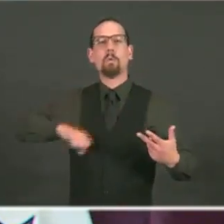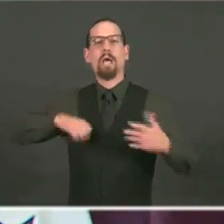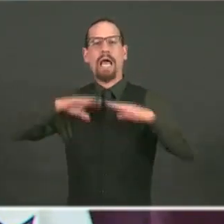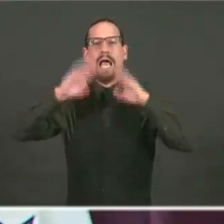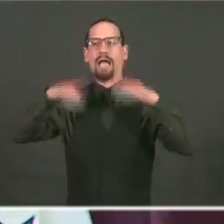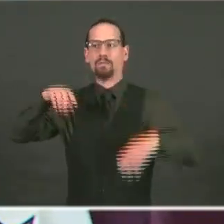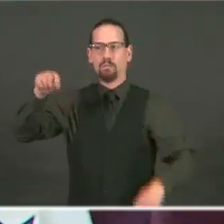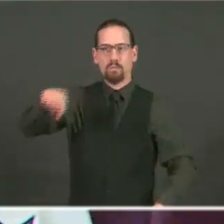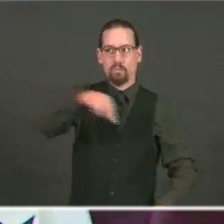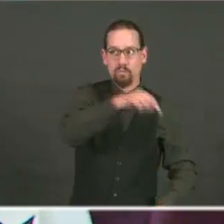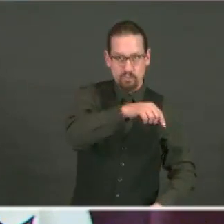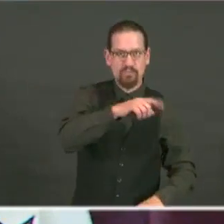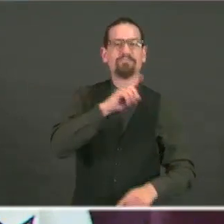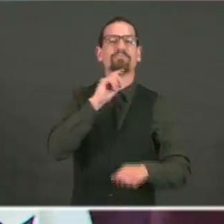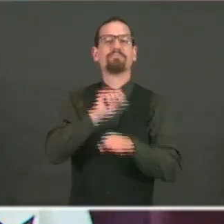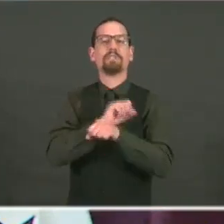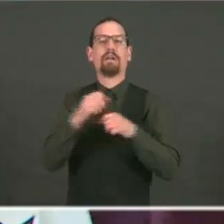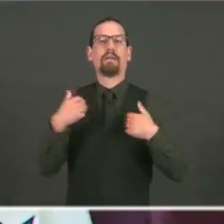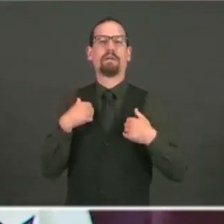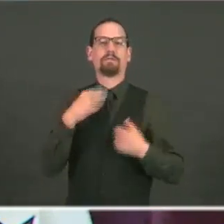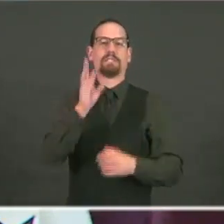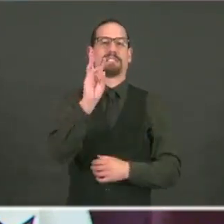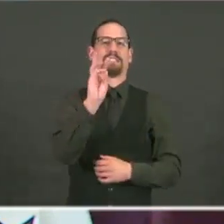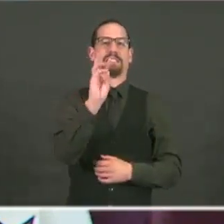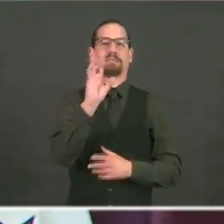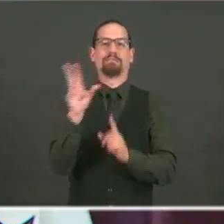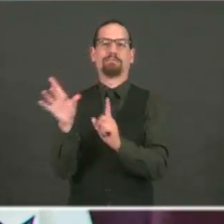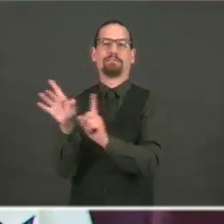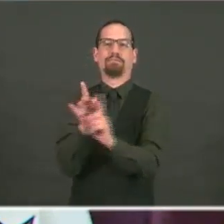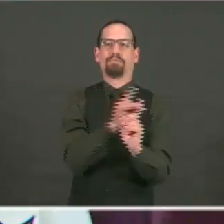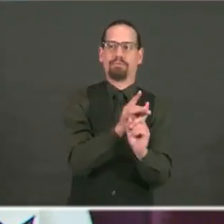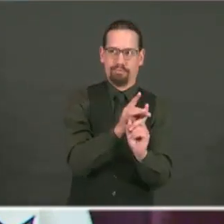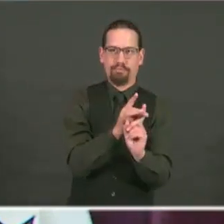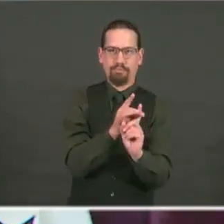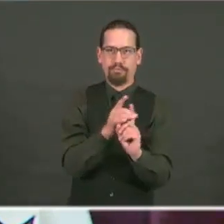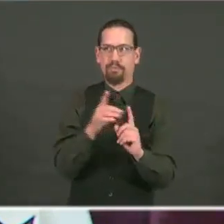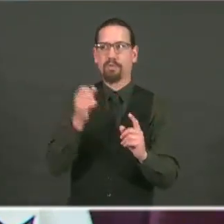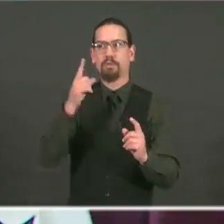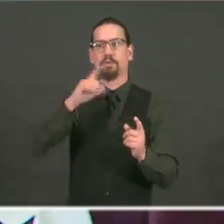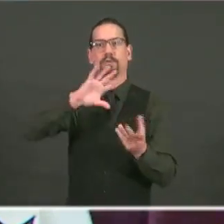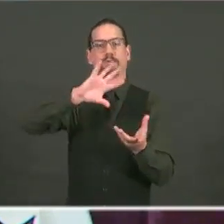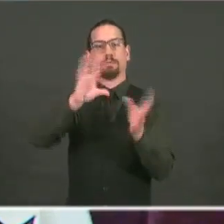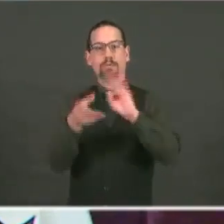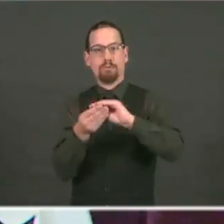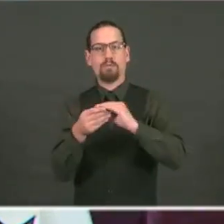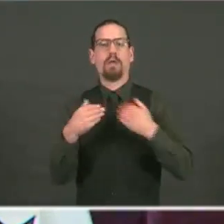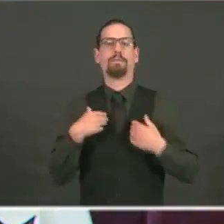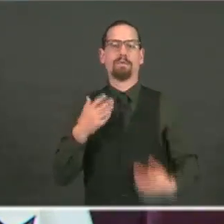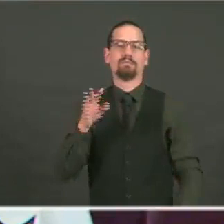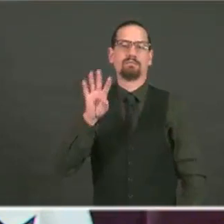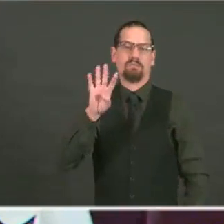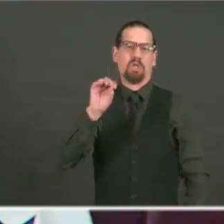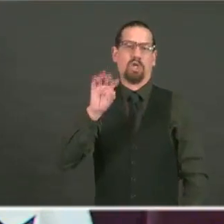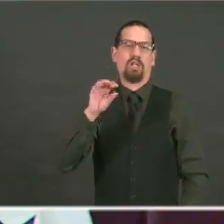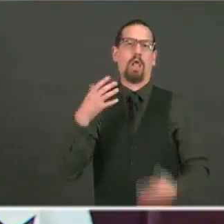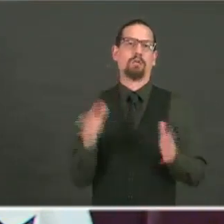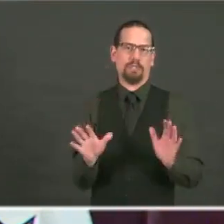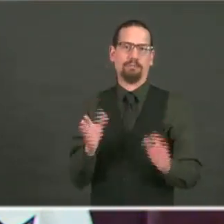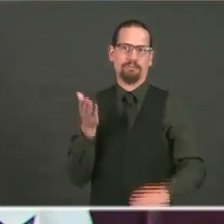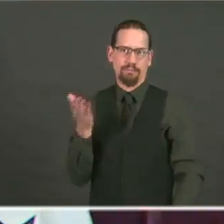THROUGH REVERSE TESTING -- RIGOROUS TESTING. THERE WAS A TOTAL OF 40 CASES